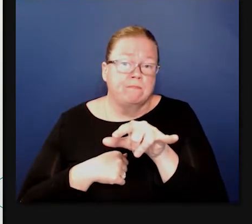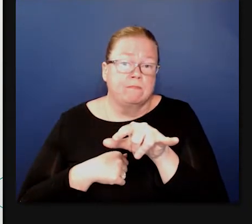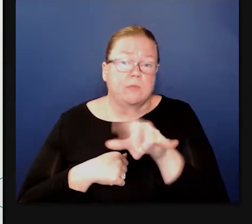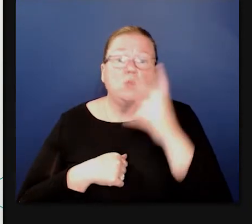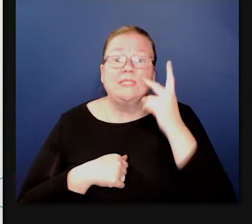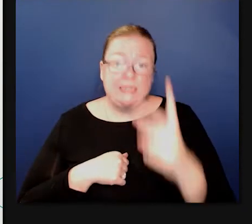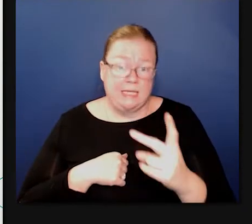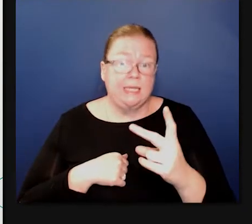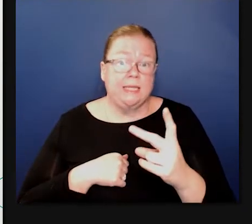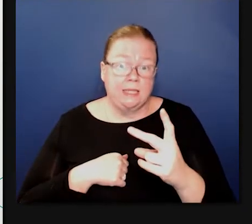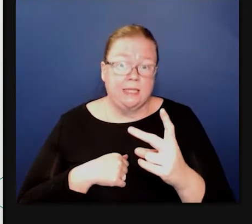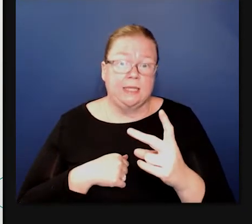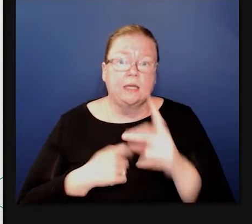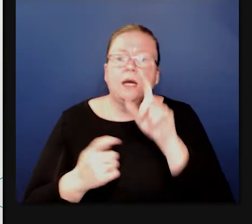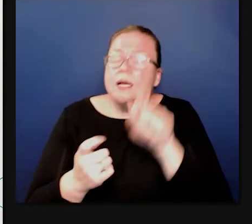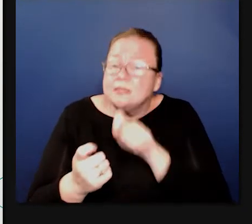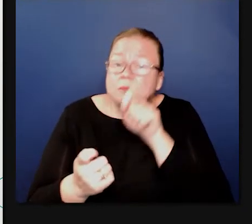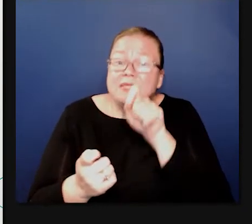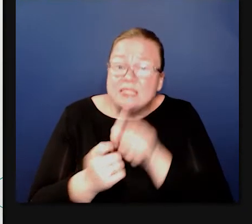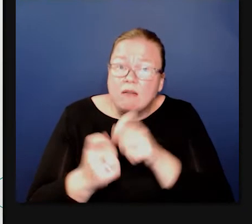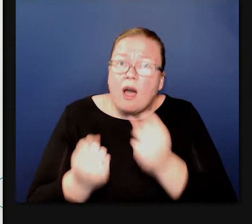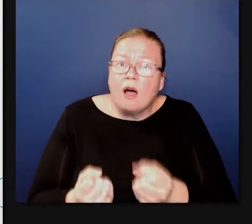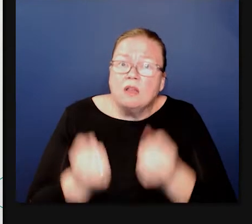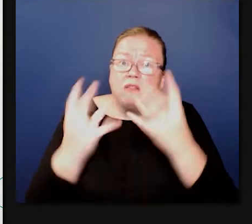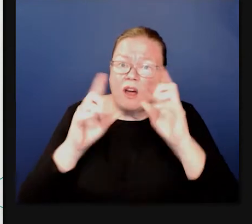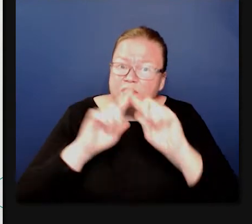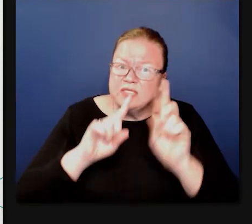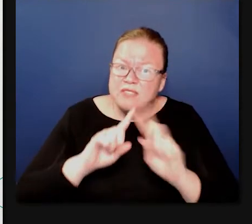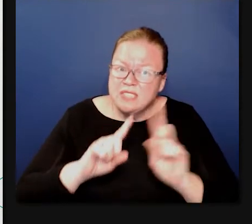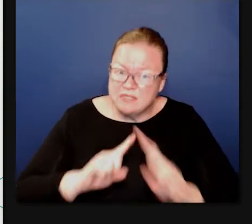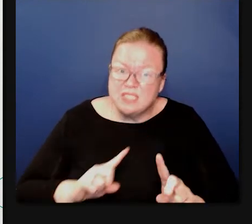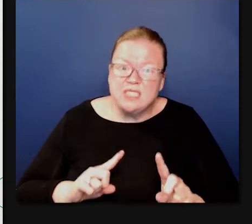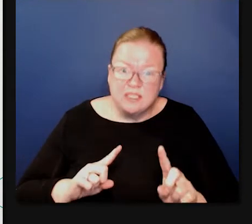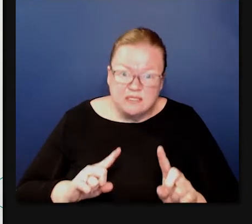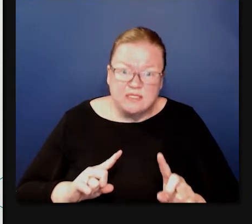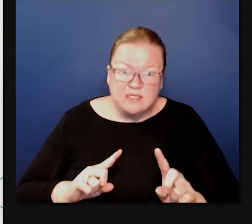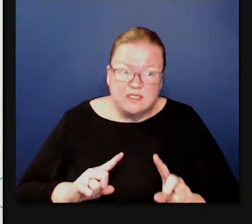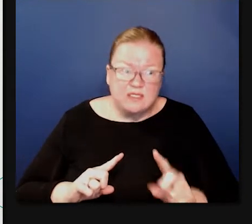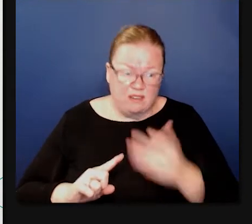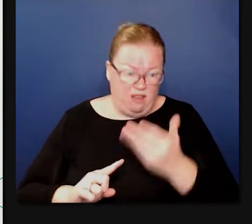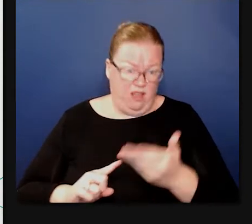And you can see specifically, there's a lot of different items